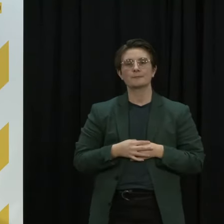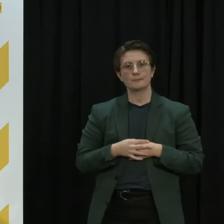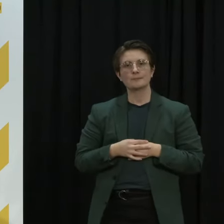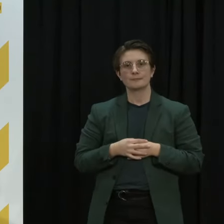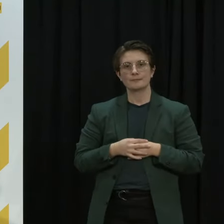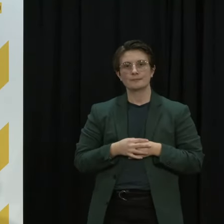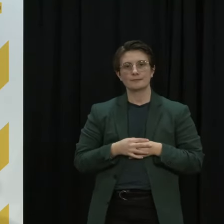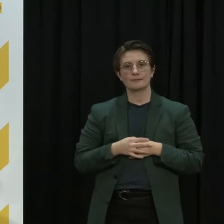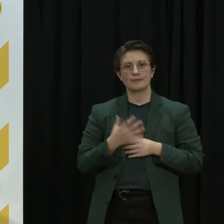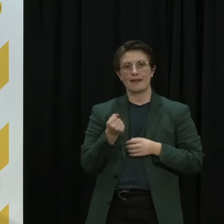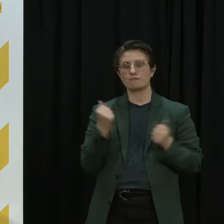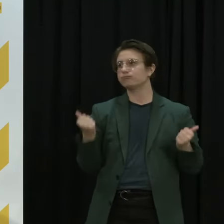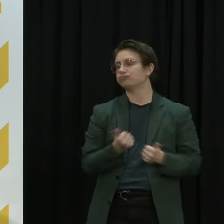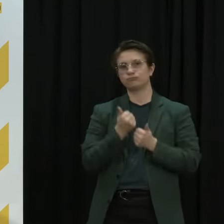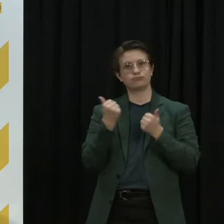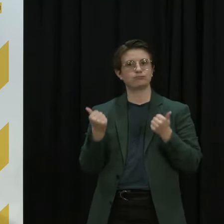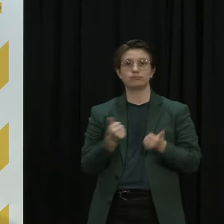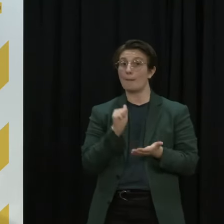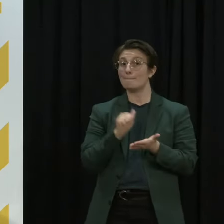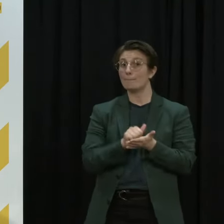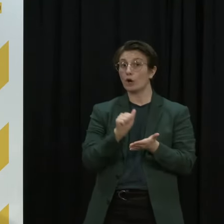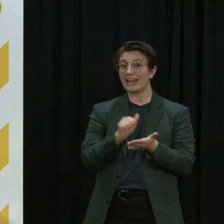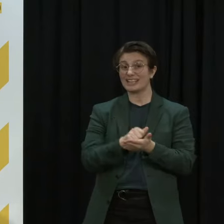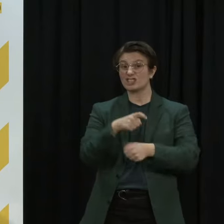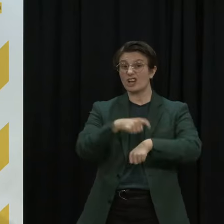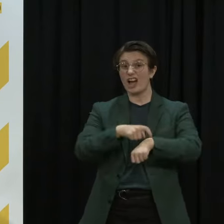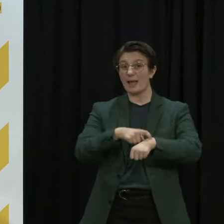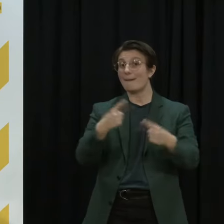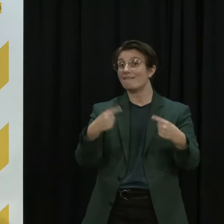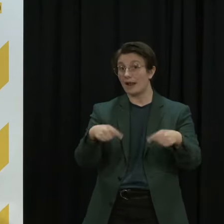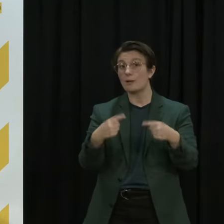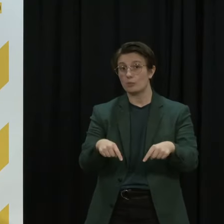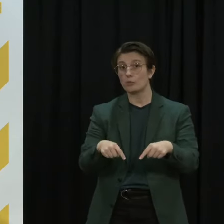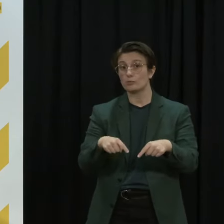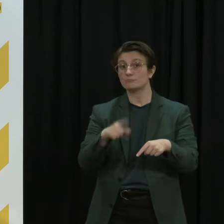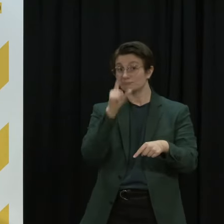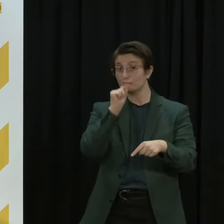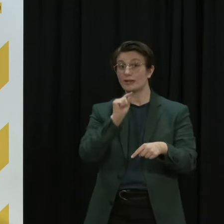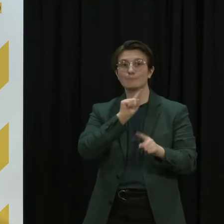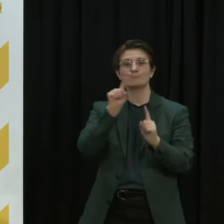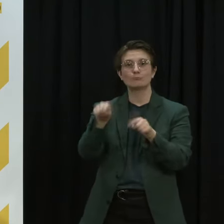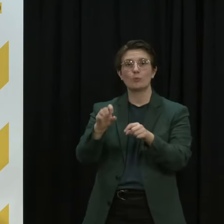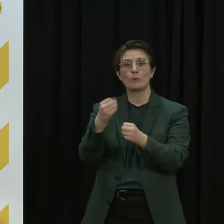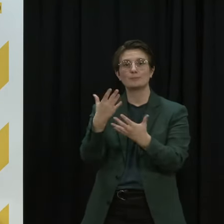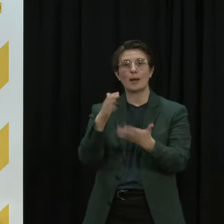kids by getting the vaccinations yourself.